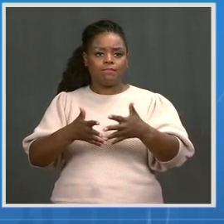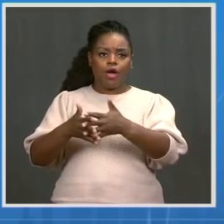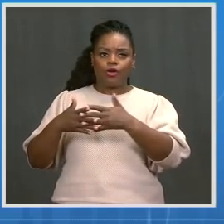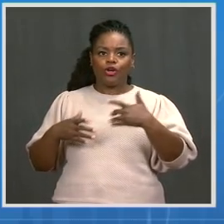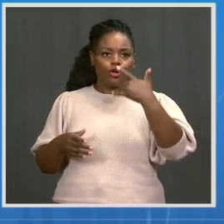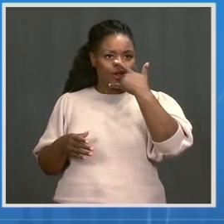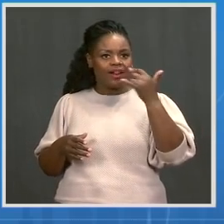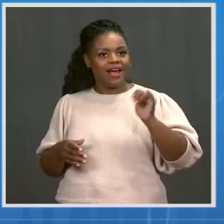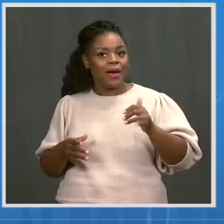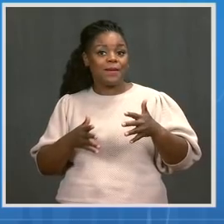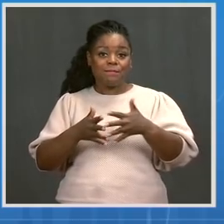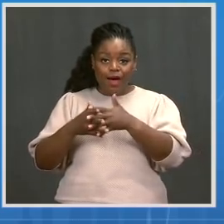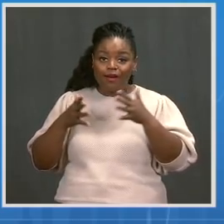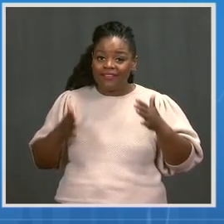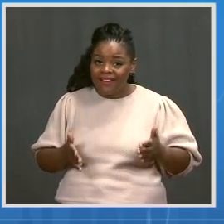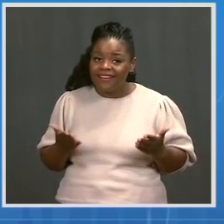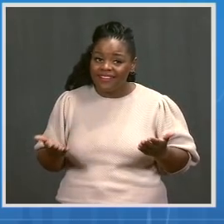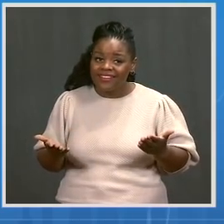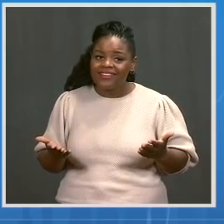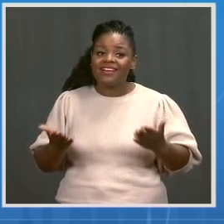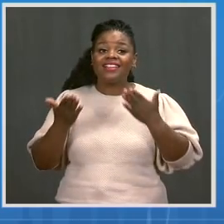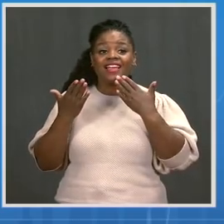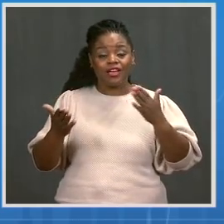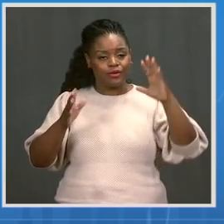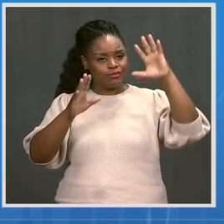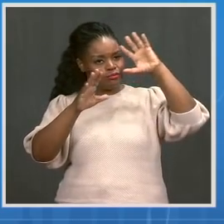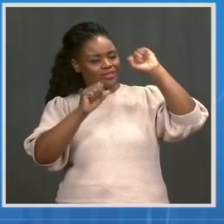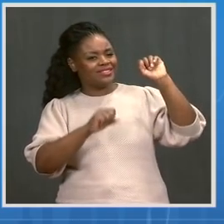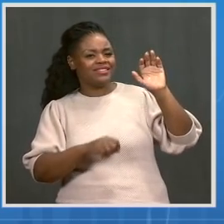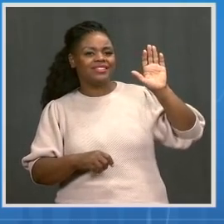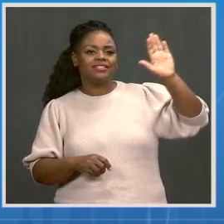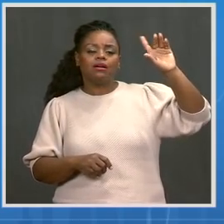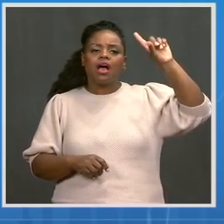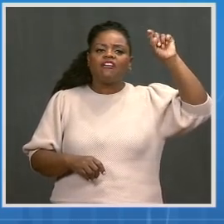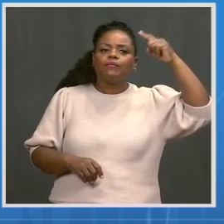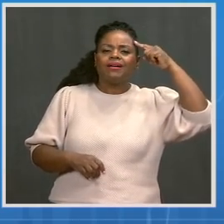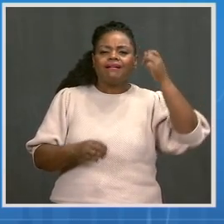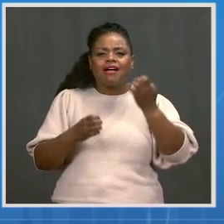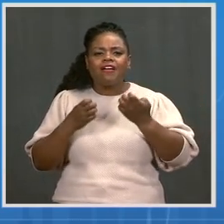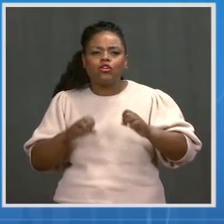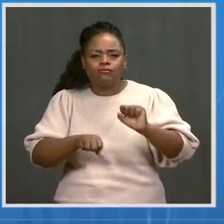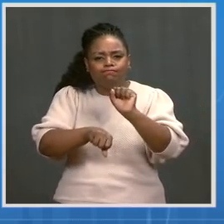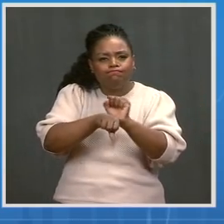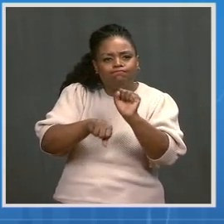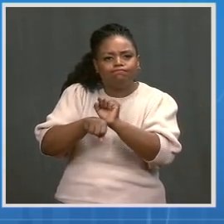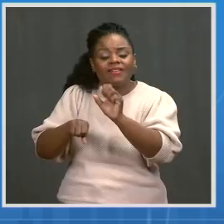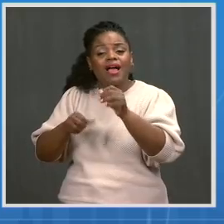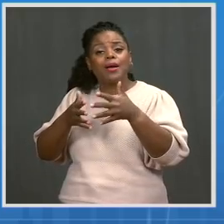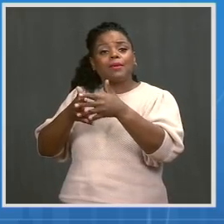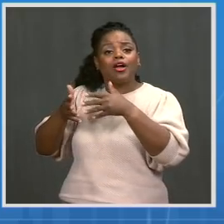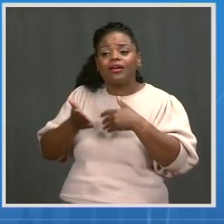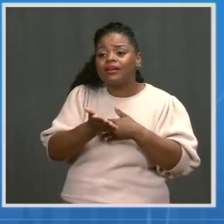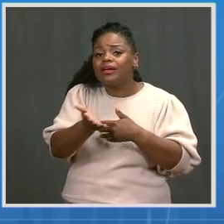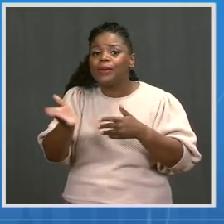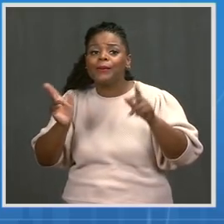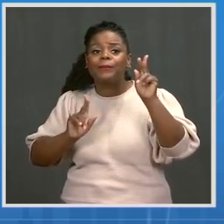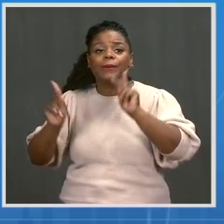And thanks the President's whole-of-government effort and the American people stepping up to do their part, we are there.